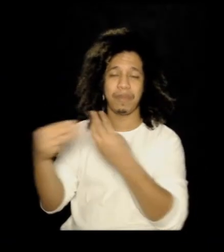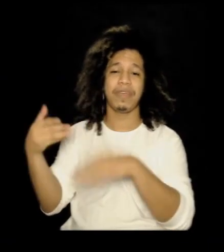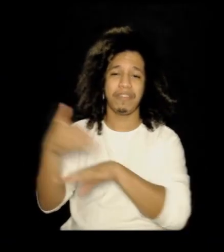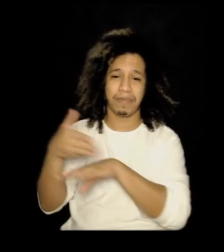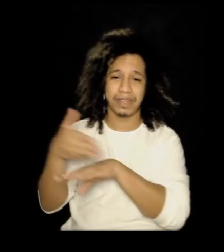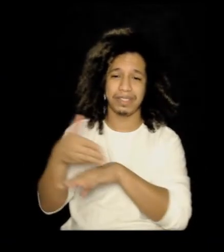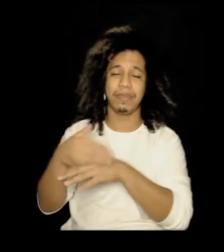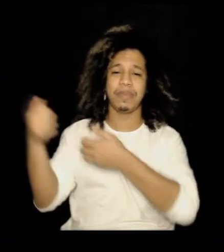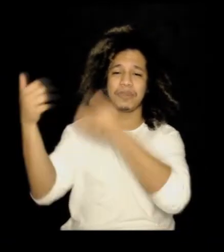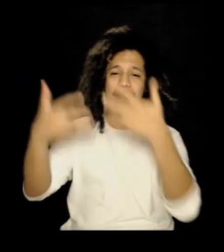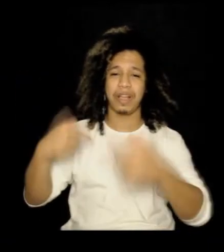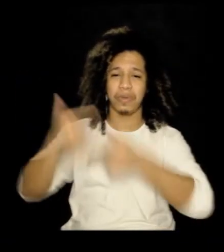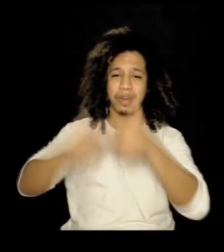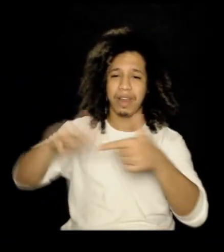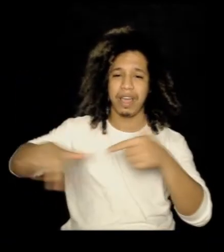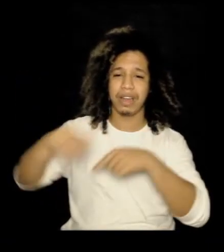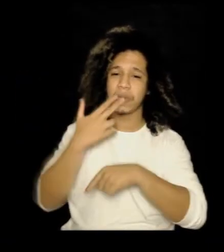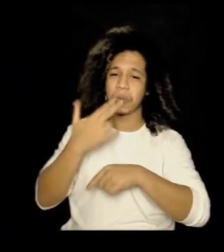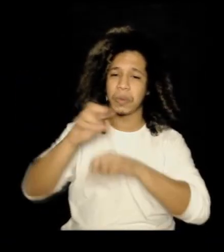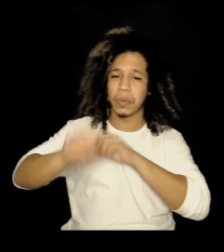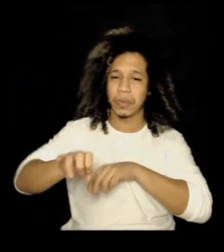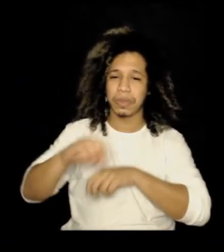year due to their amazing work and inspiring contributions in the field of language teaching!